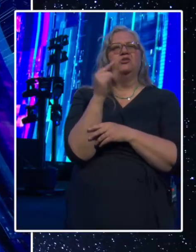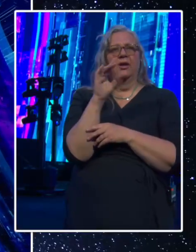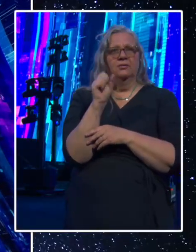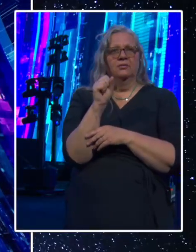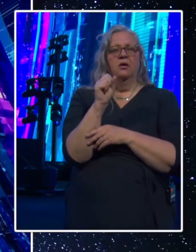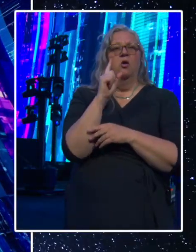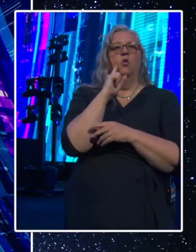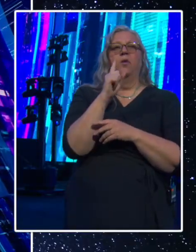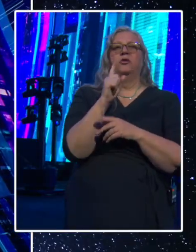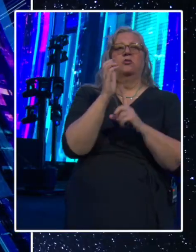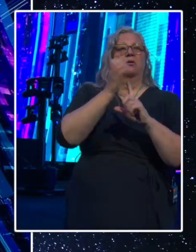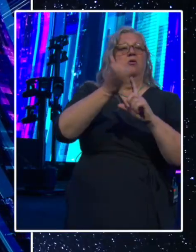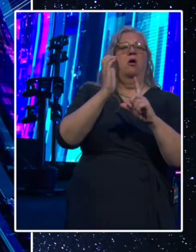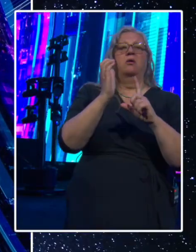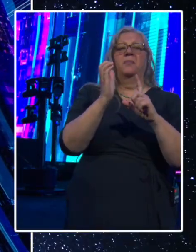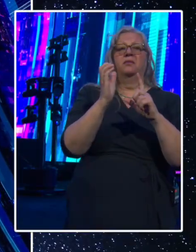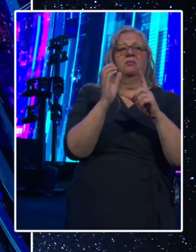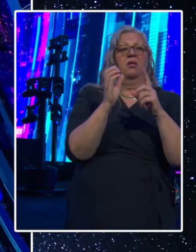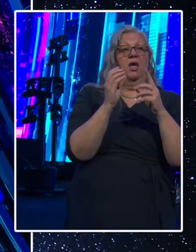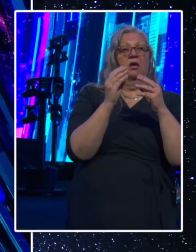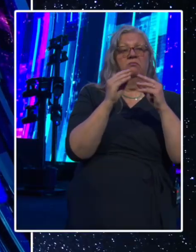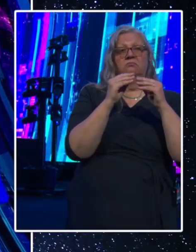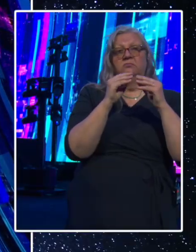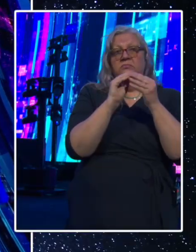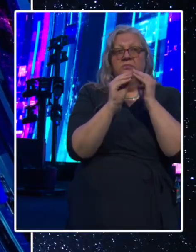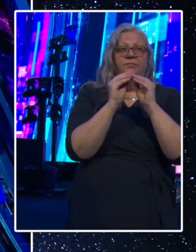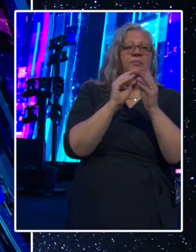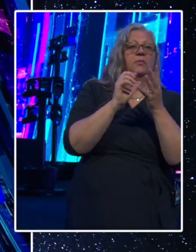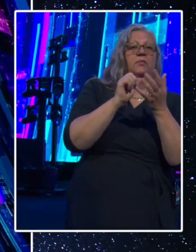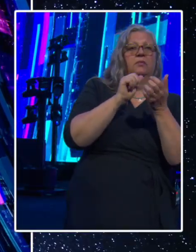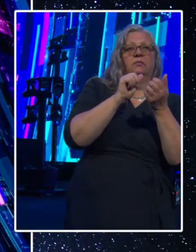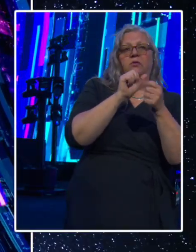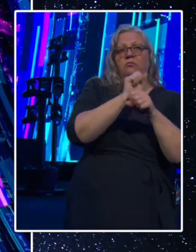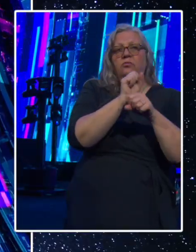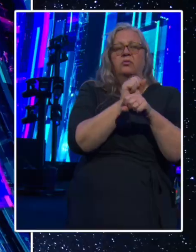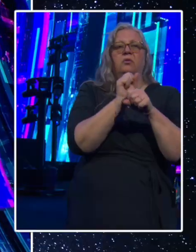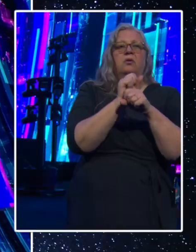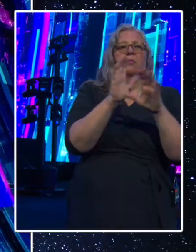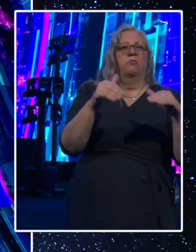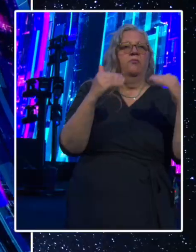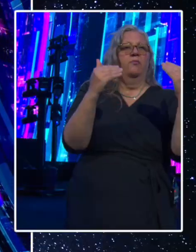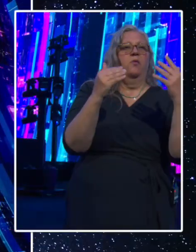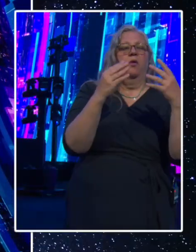which autonomously execute complex business functions to help boost productivity